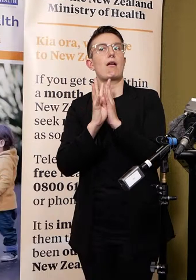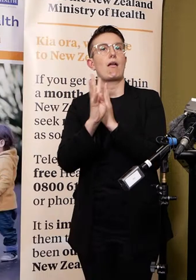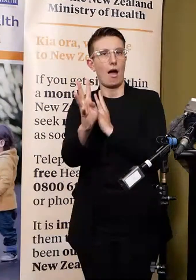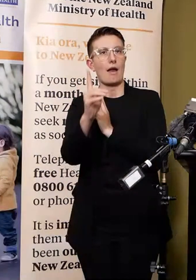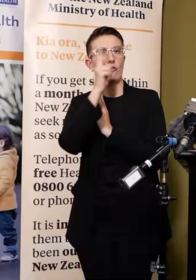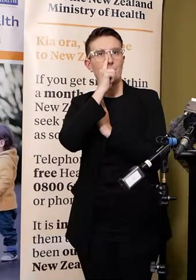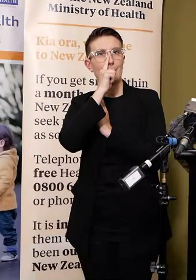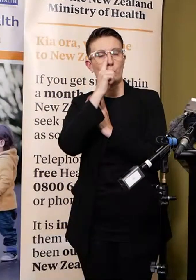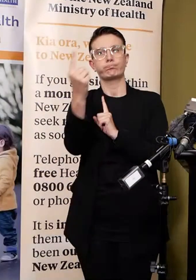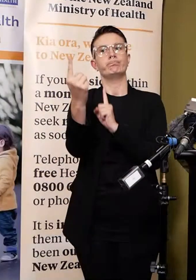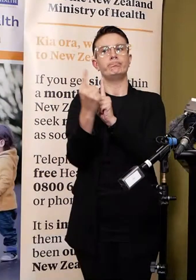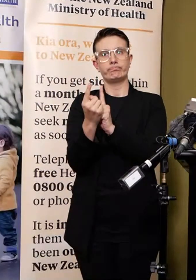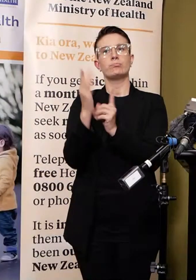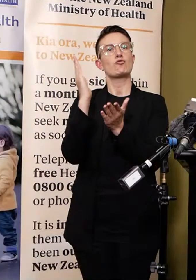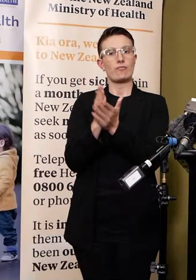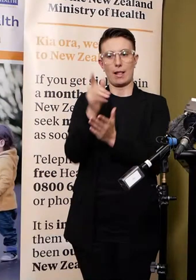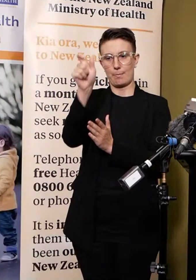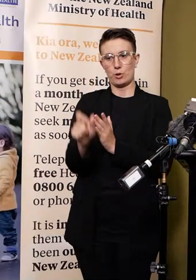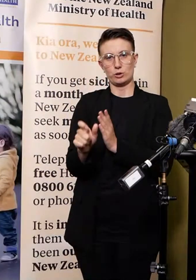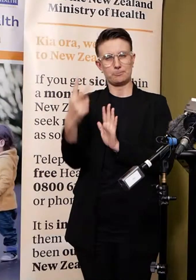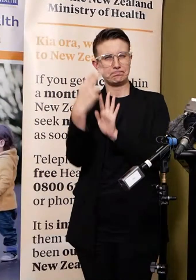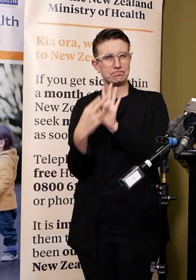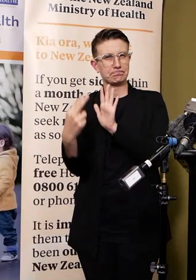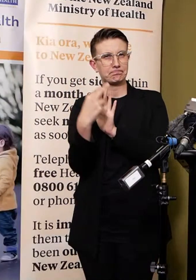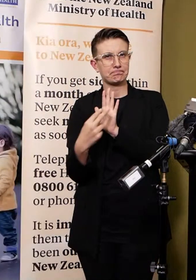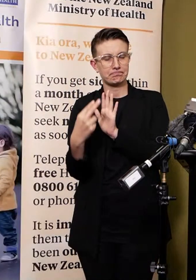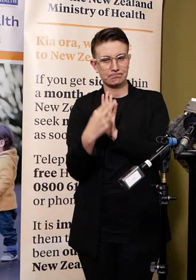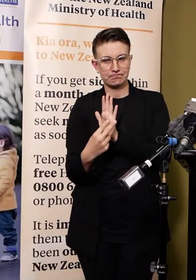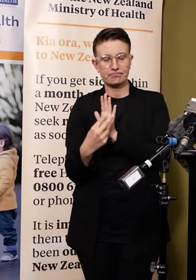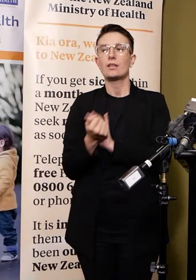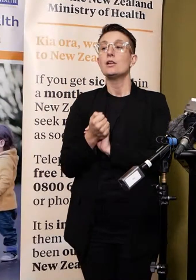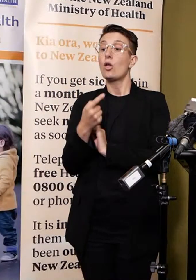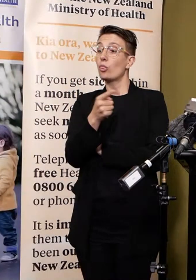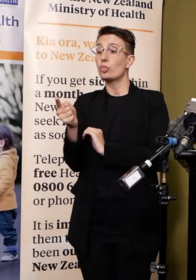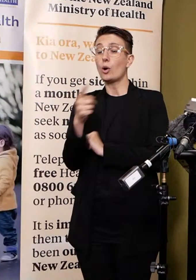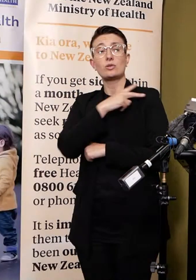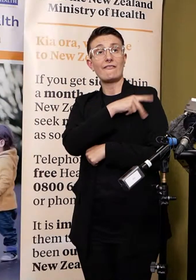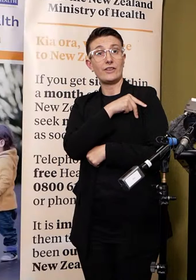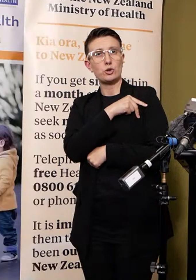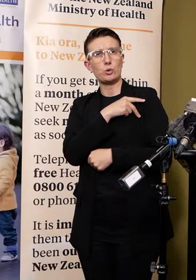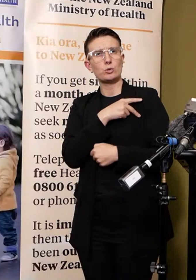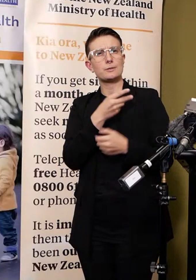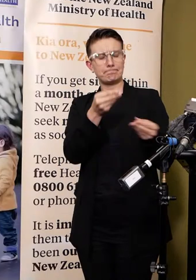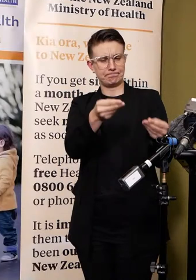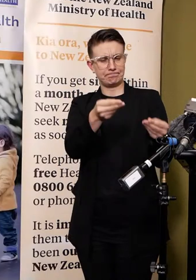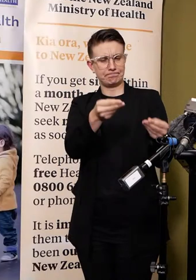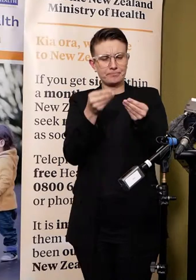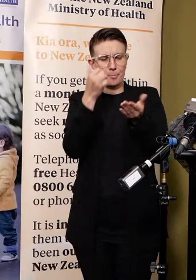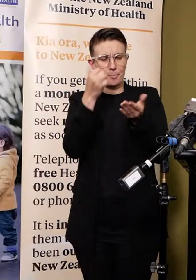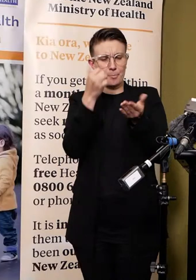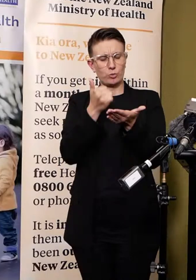The customs officials check their passports for stamps that would indicate they have been in China and when.